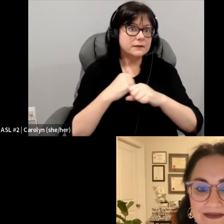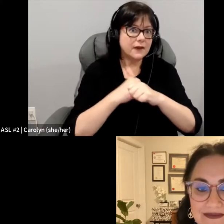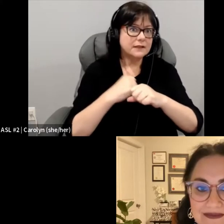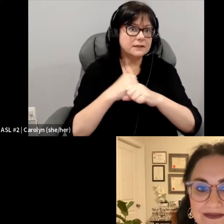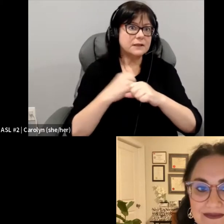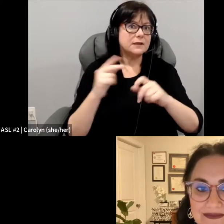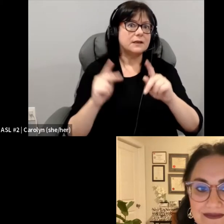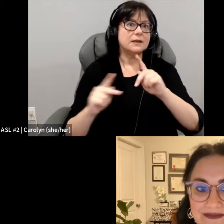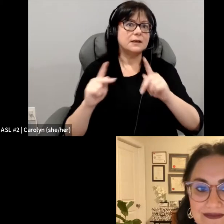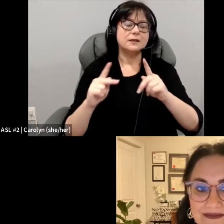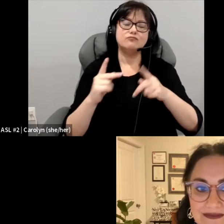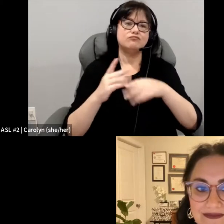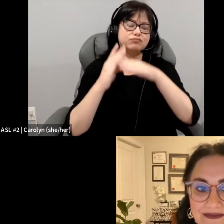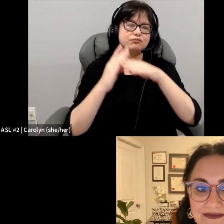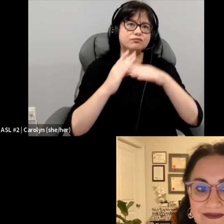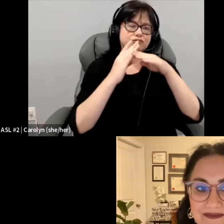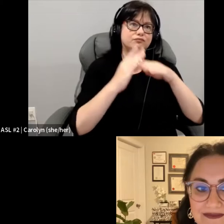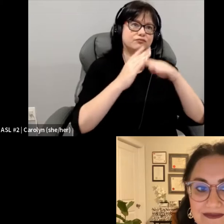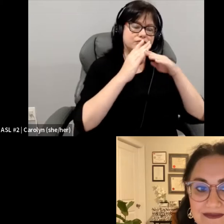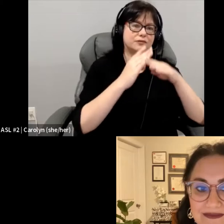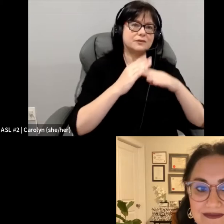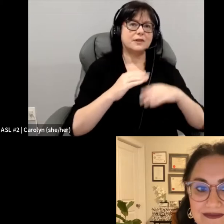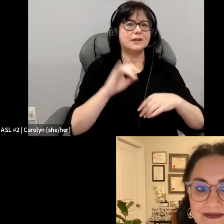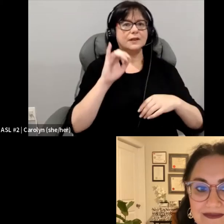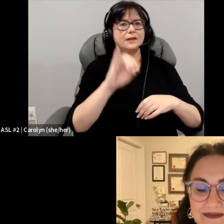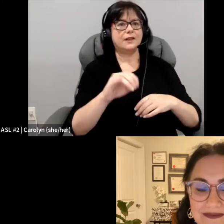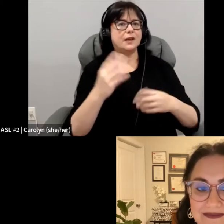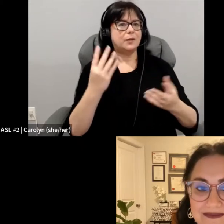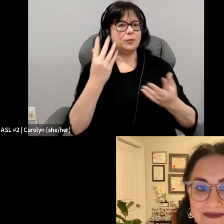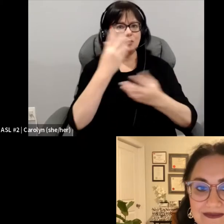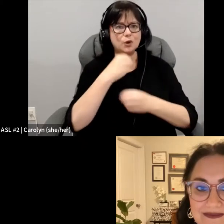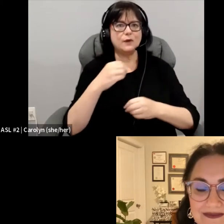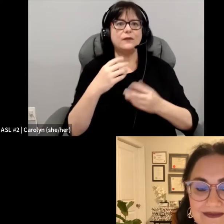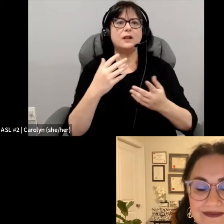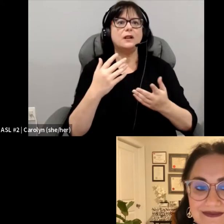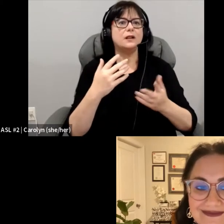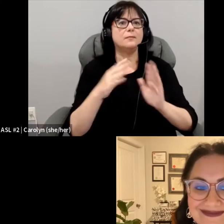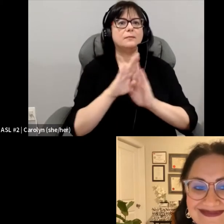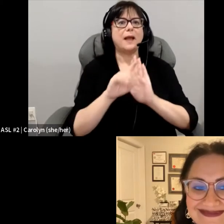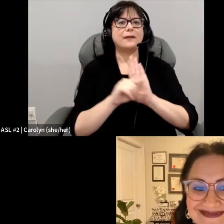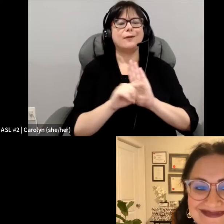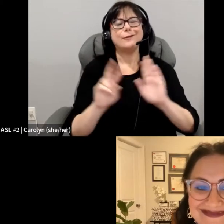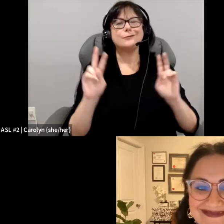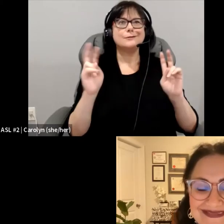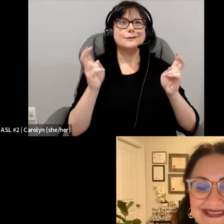IN THAT BECOME DROP YOU SET FOR US, WHAT WOULD YOU SAY GIVES YOU SOME HOPE IN TERMS OF OUR